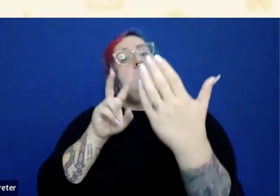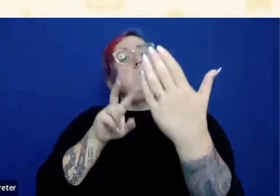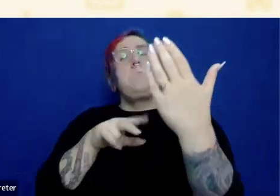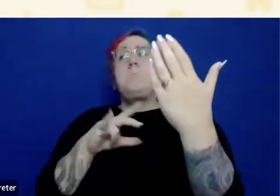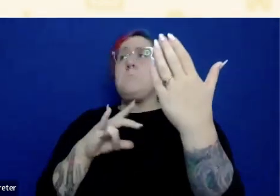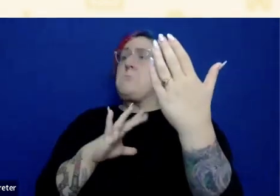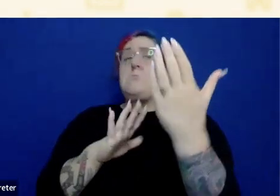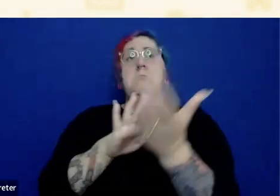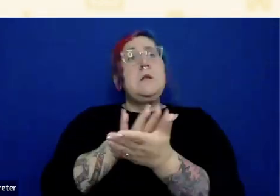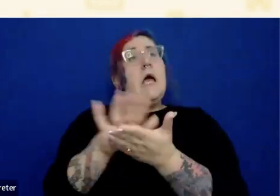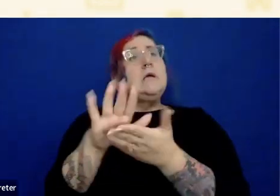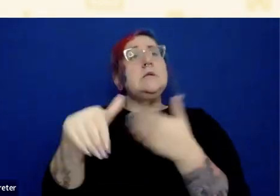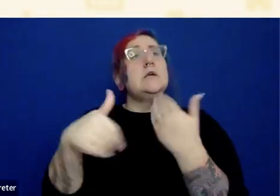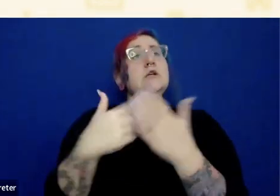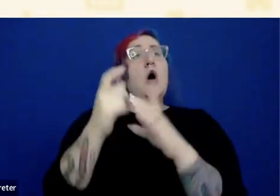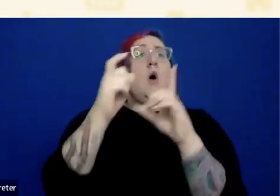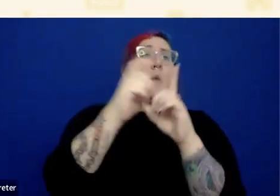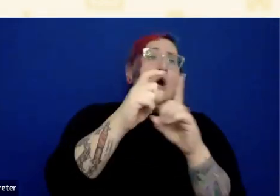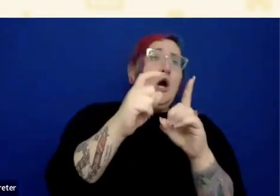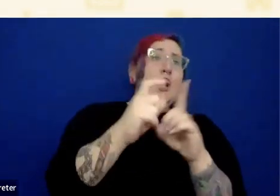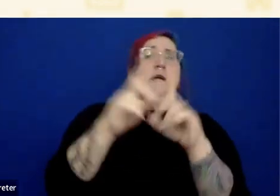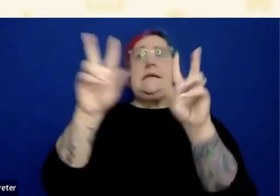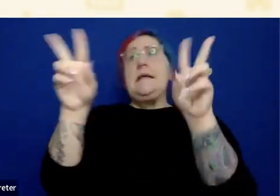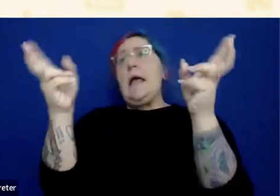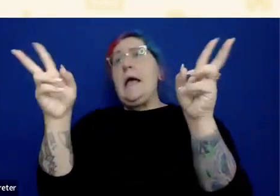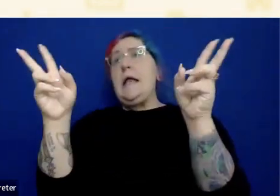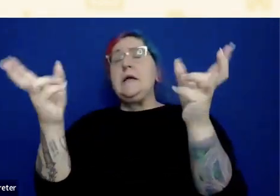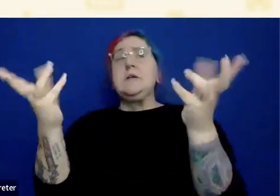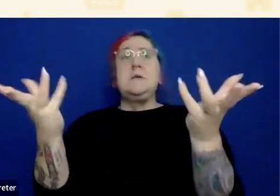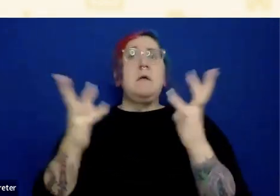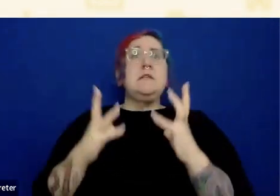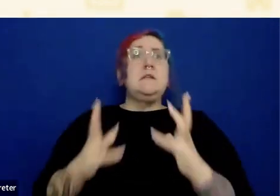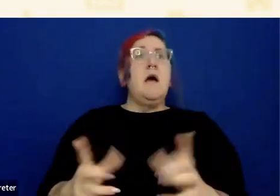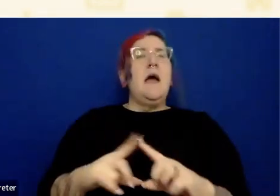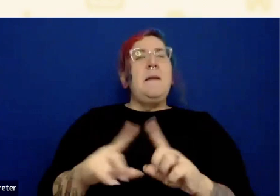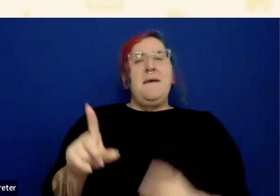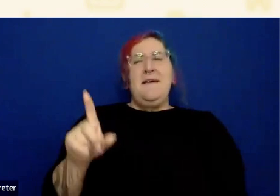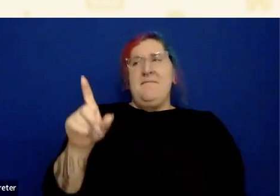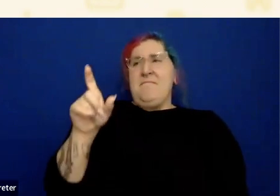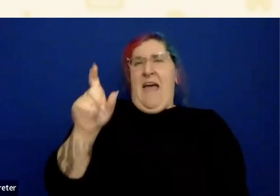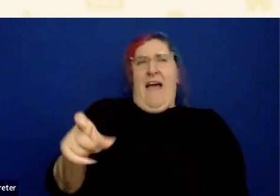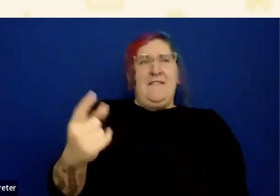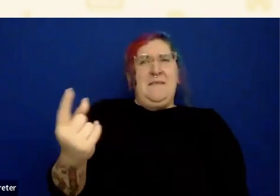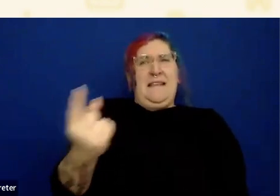text and headings, but there has to be something happening there